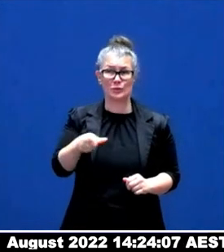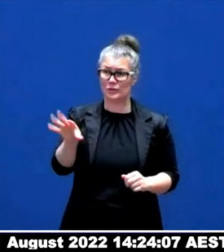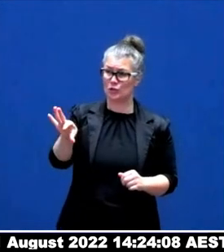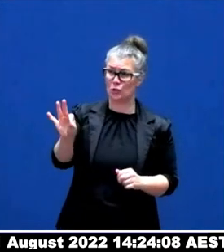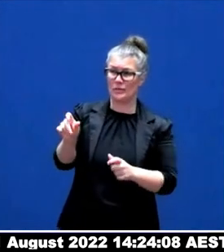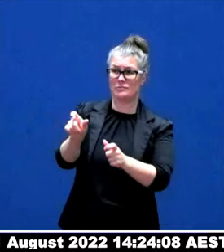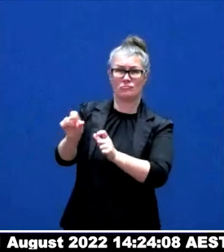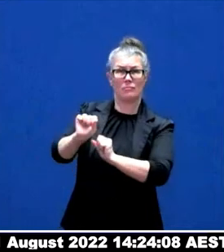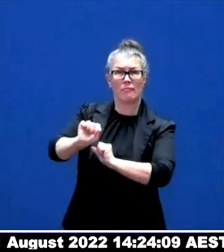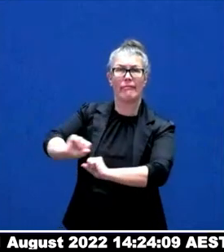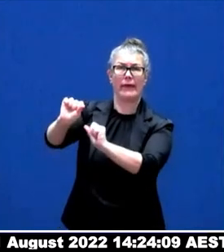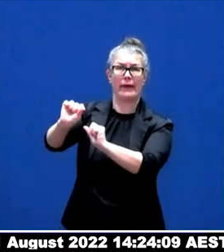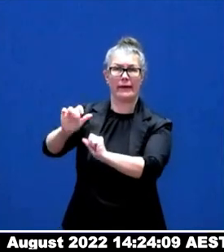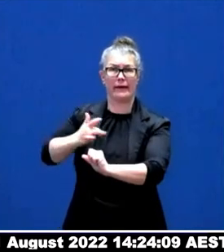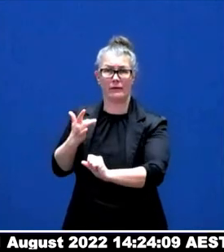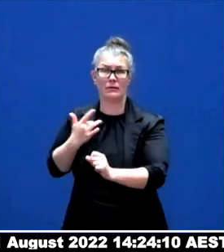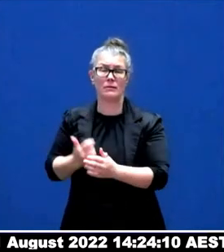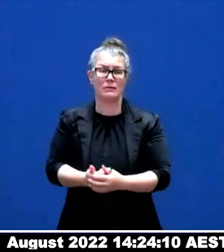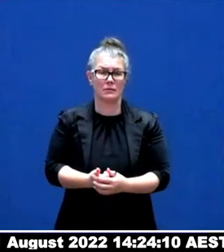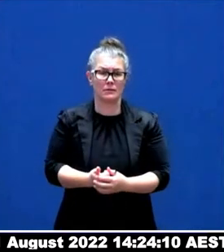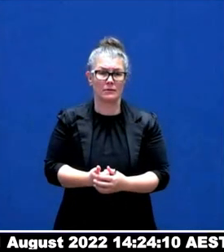But if you didn't take it into account in appointing the first one?